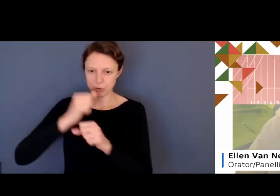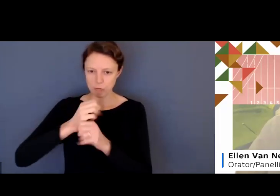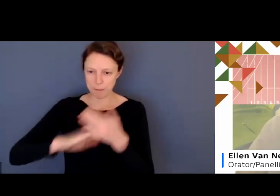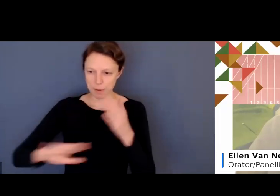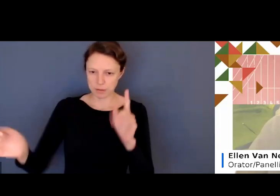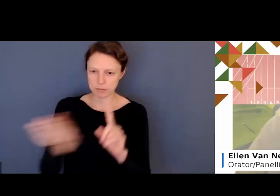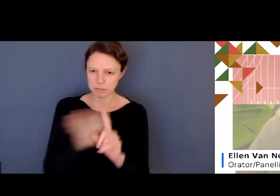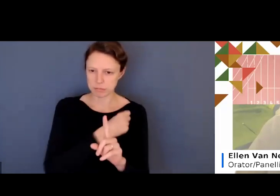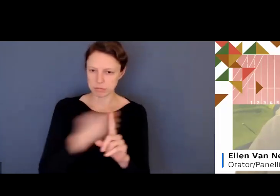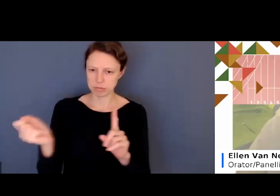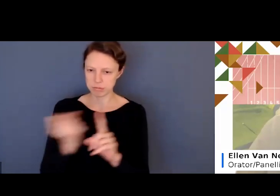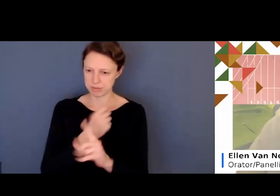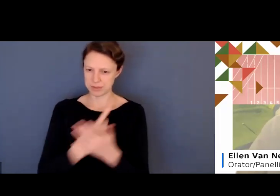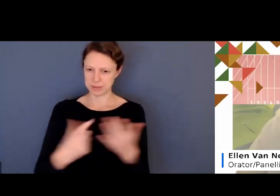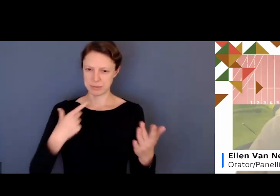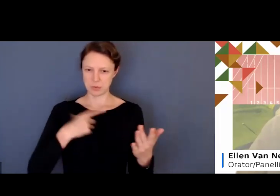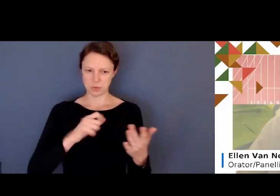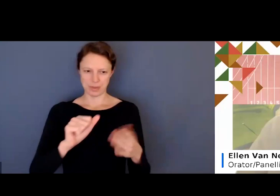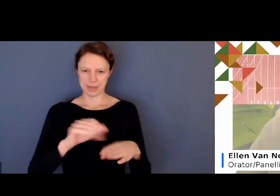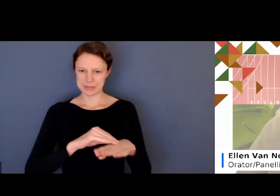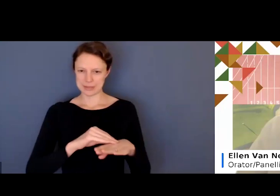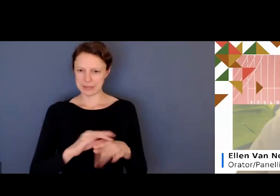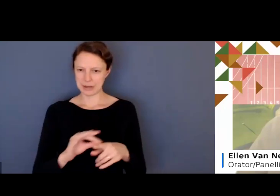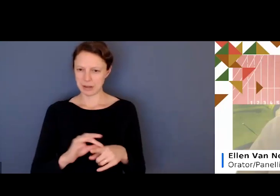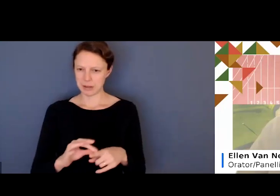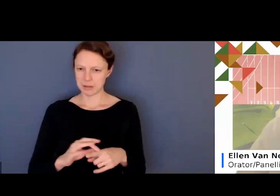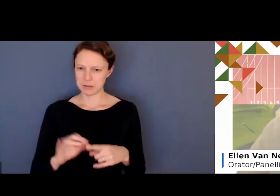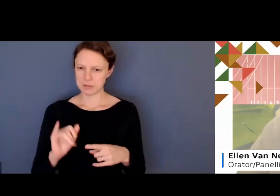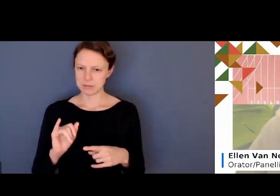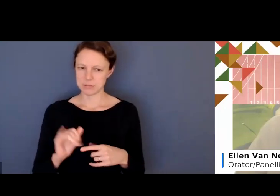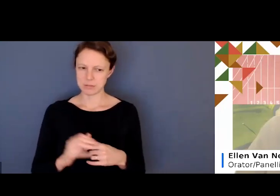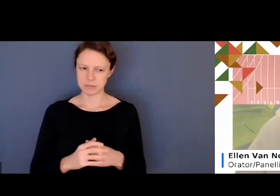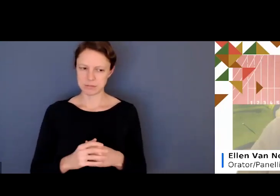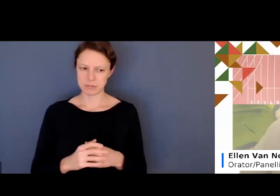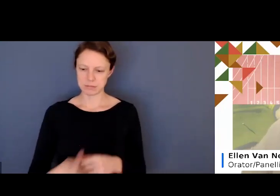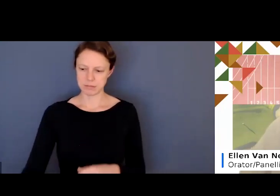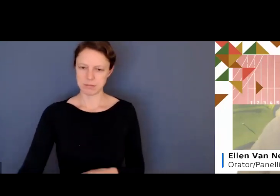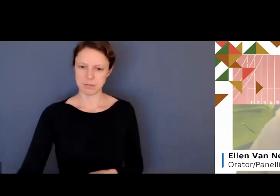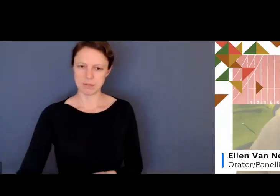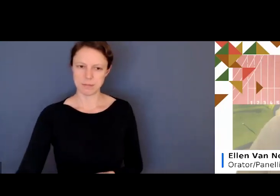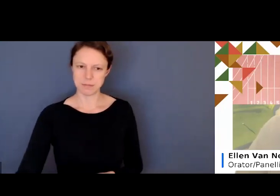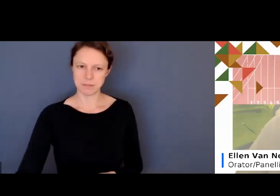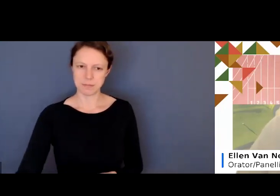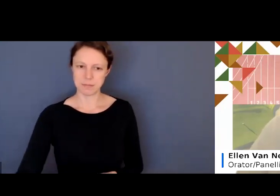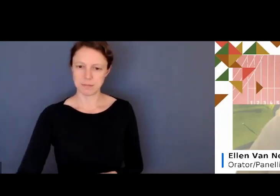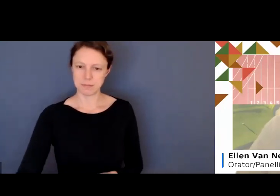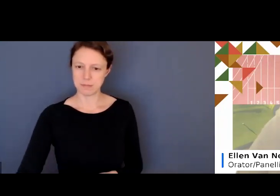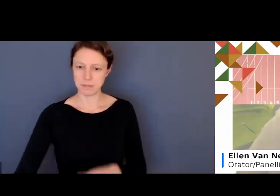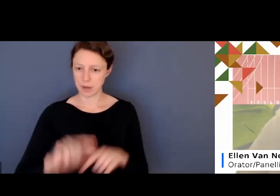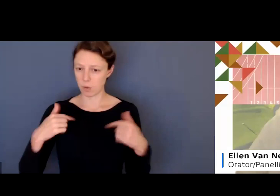just for being colored, he said. A player is expected to just shrug it off.